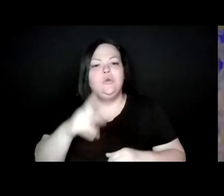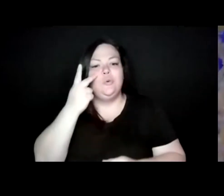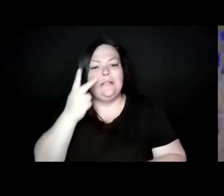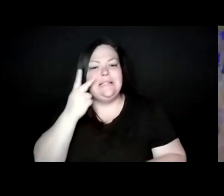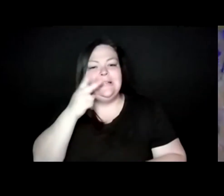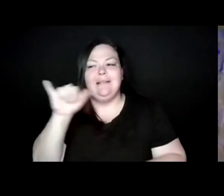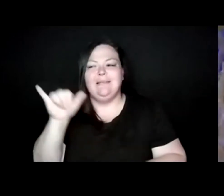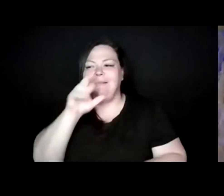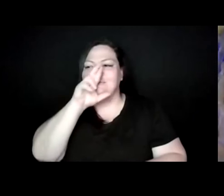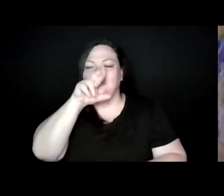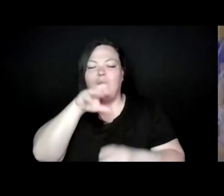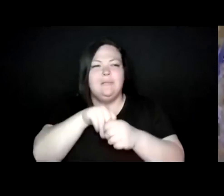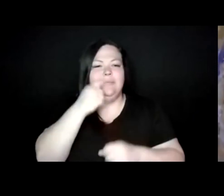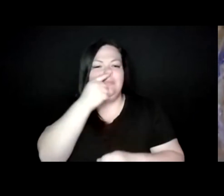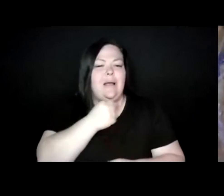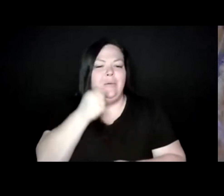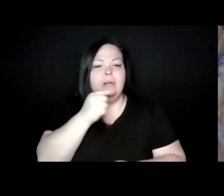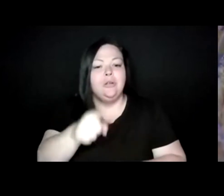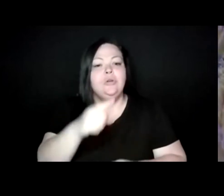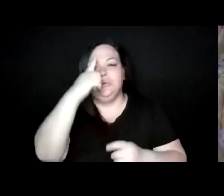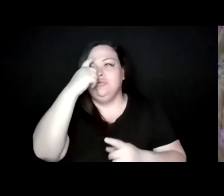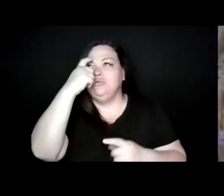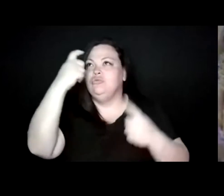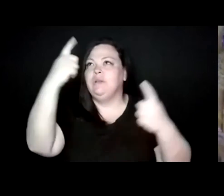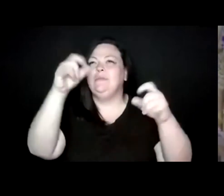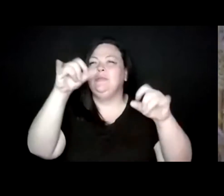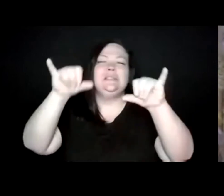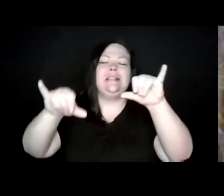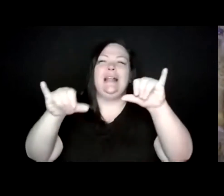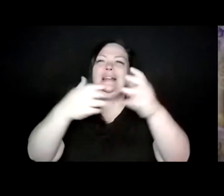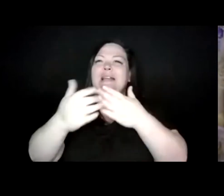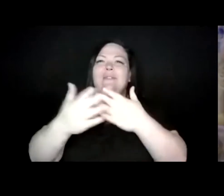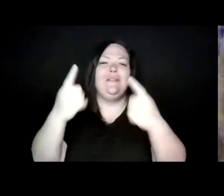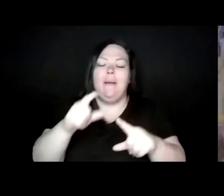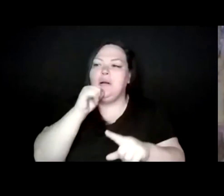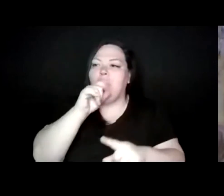mouth. you dreamed the lumpia stays in place, even with no real teeth to keep them. you